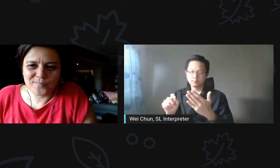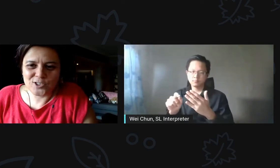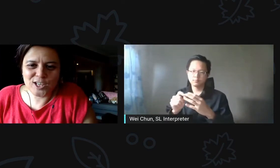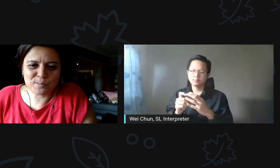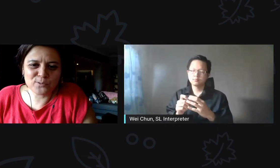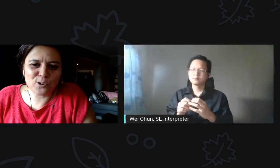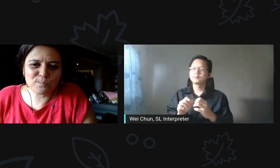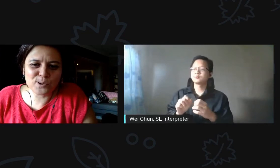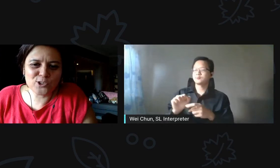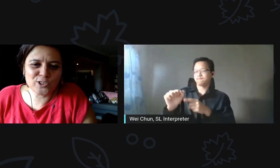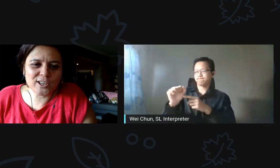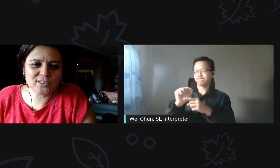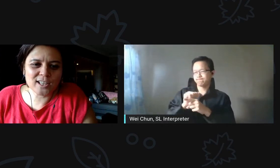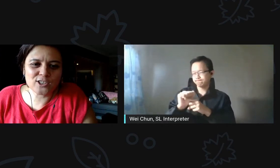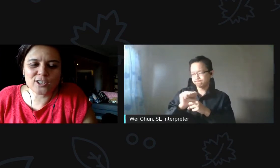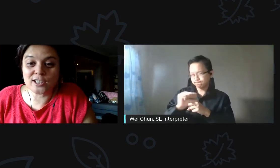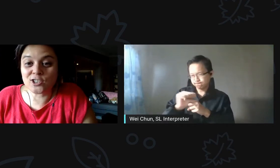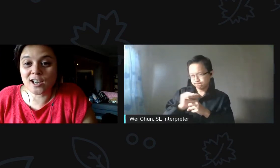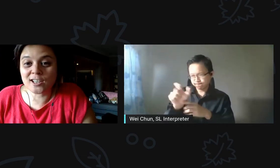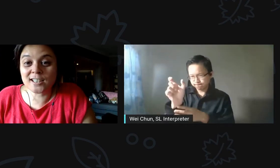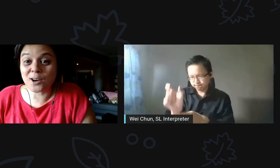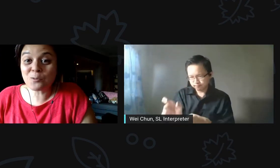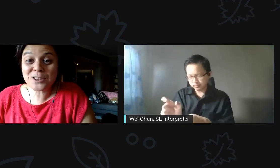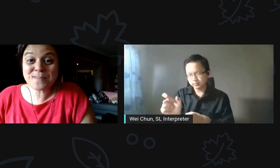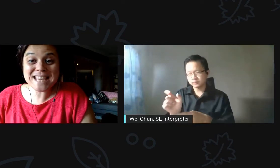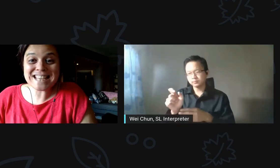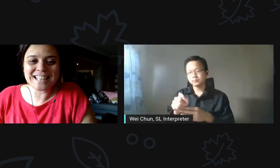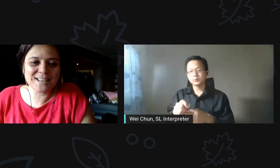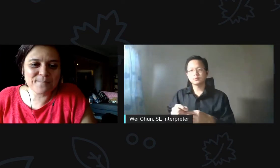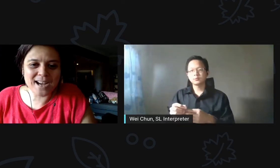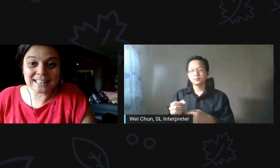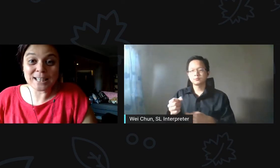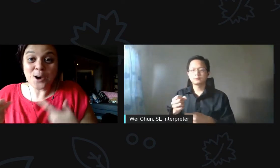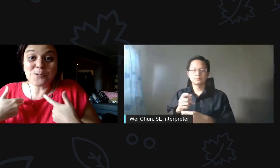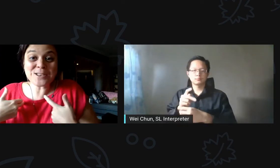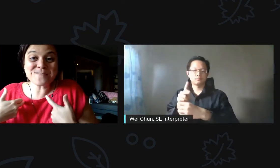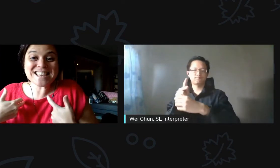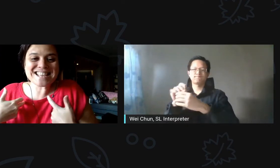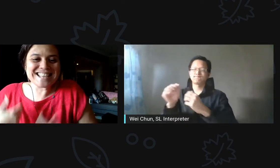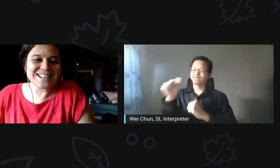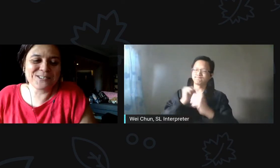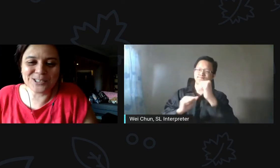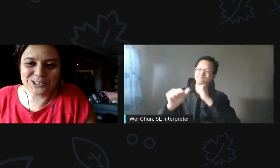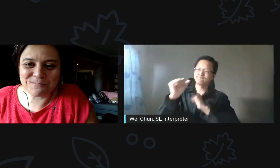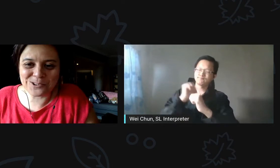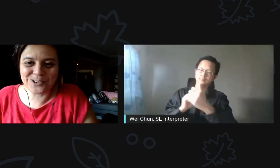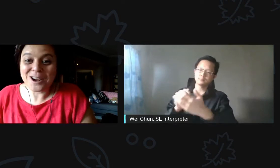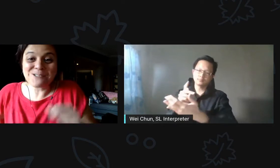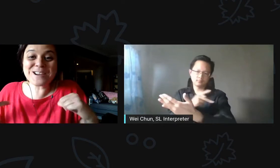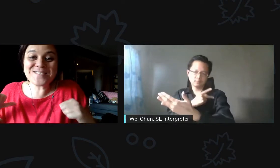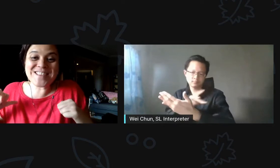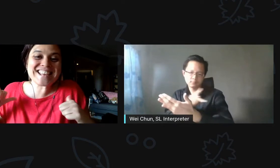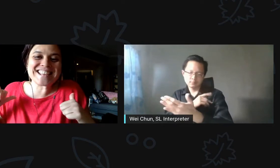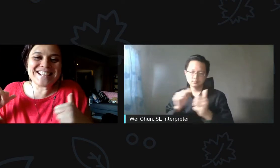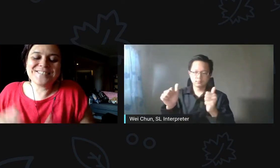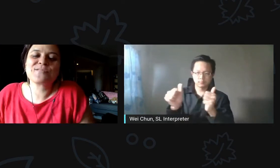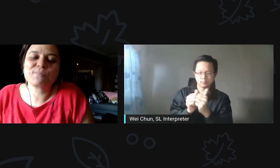She has performed poetry on stages in Jakarta with me, in Bali with me and in Kuala Lumpur with me.